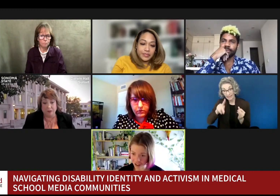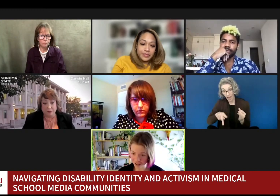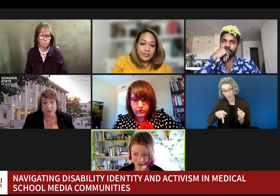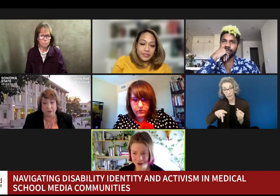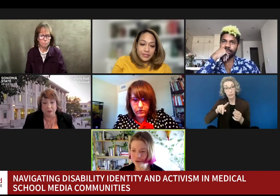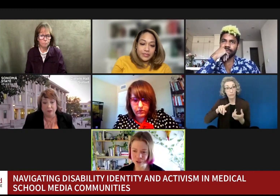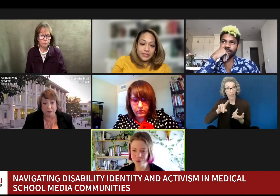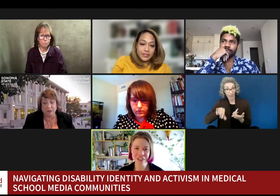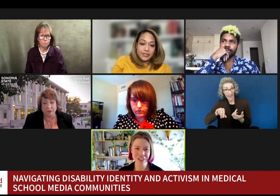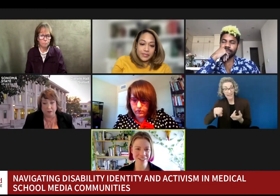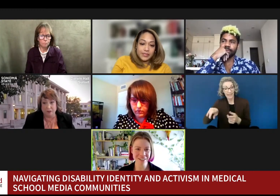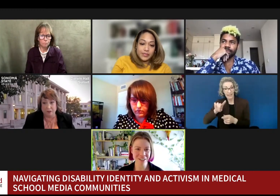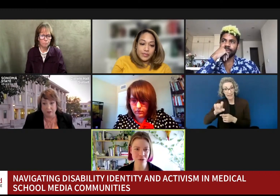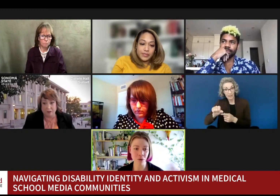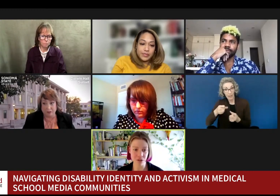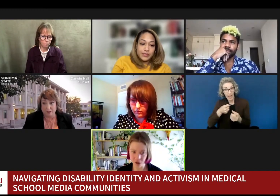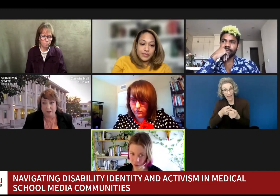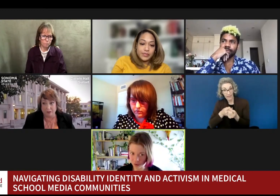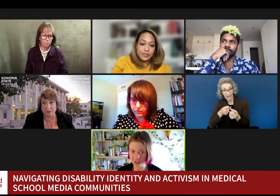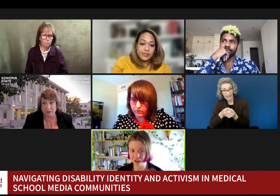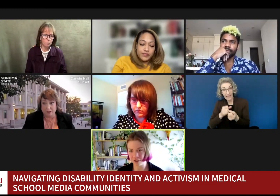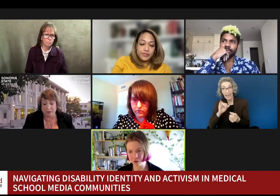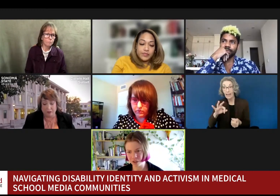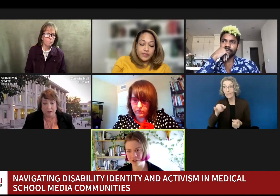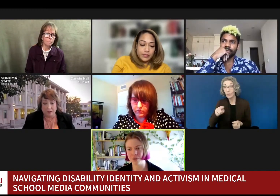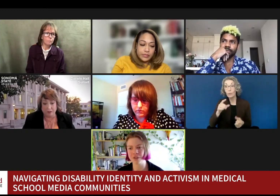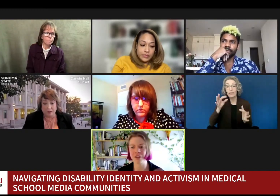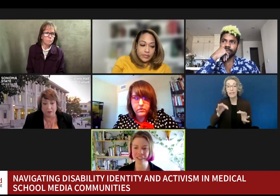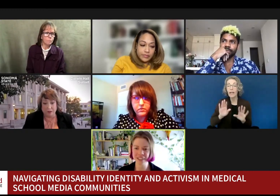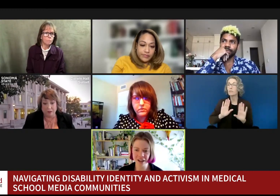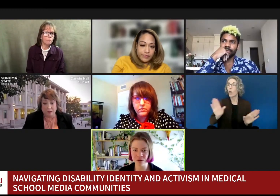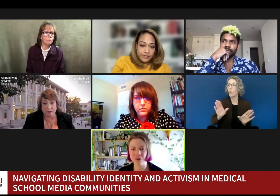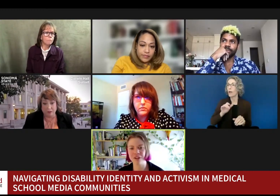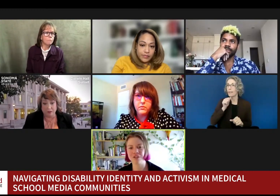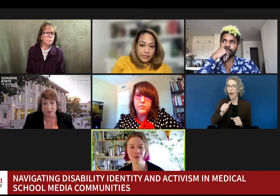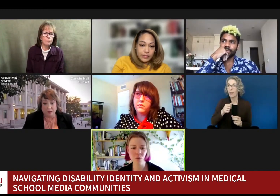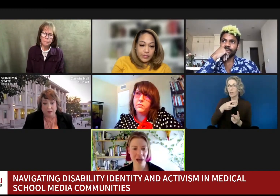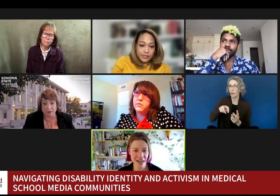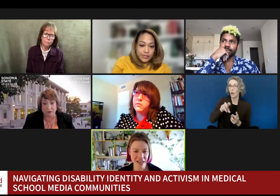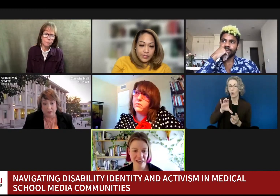or only to code switch to a certain extent, or in a certain way?